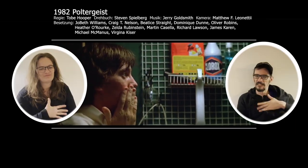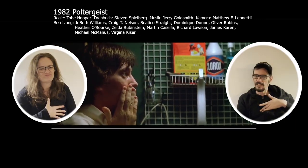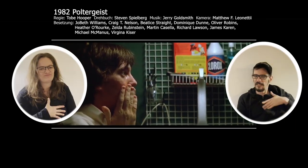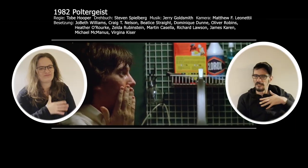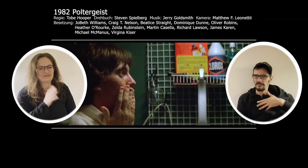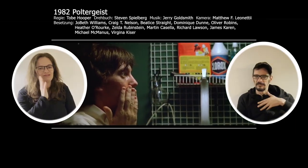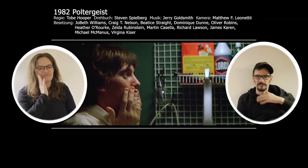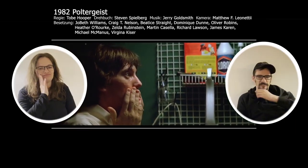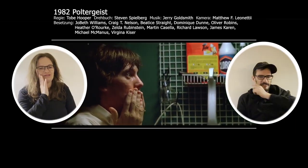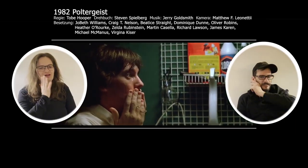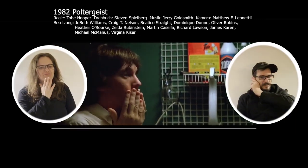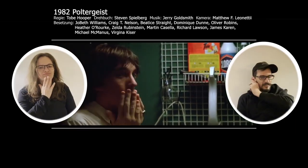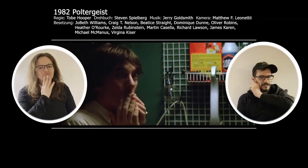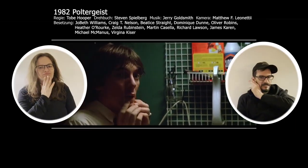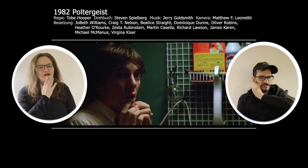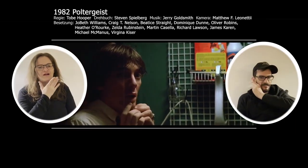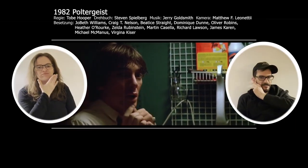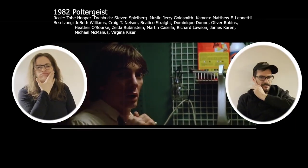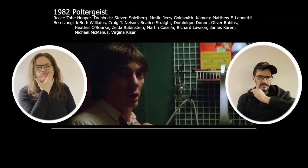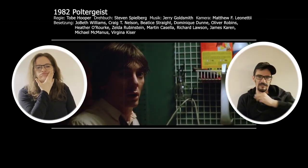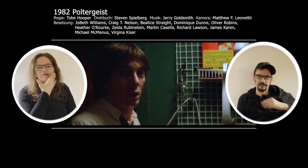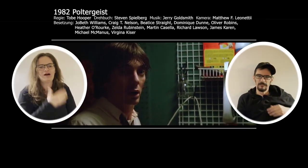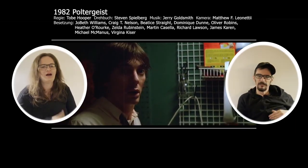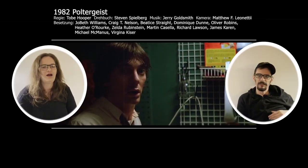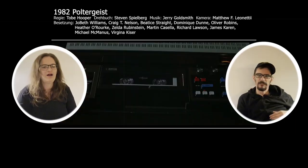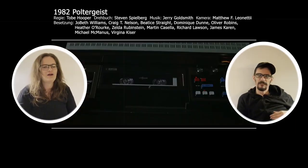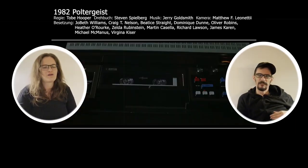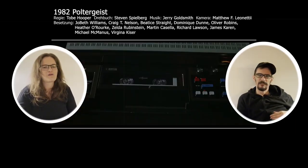That was so horrible. The soothing swabs on his face.